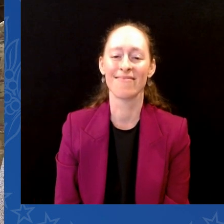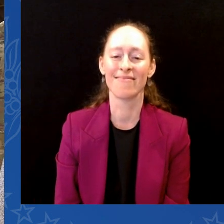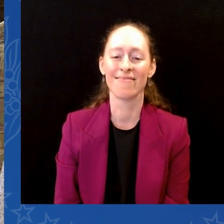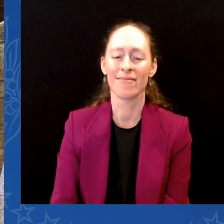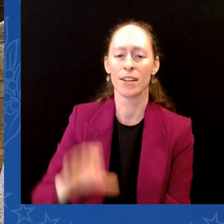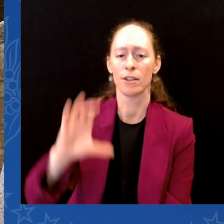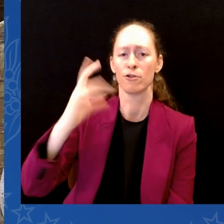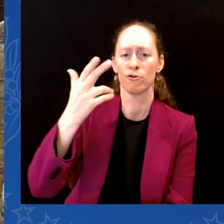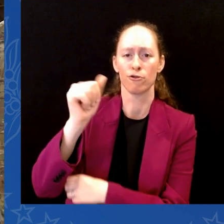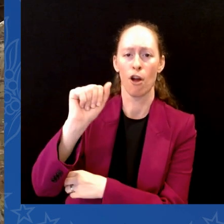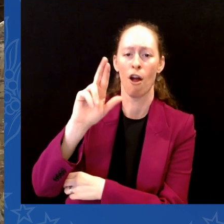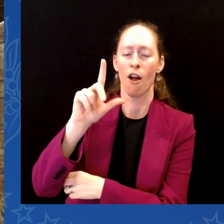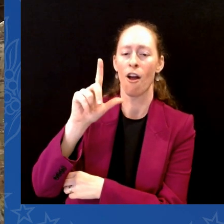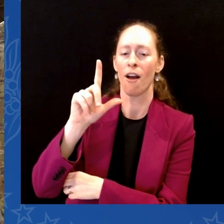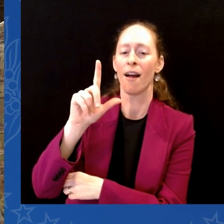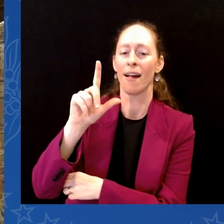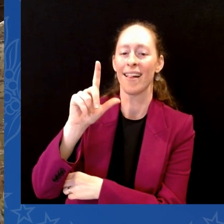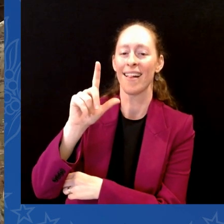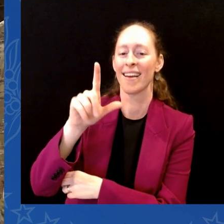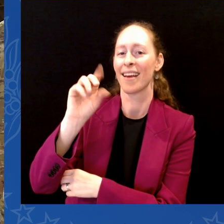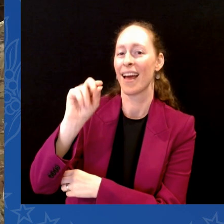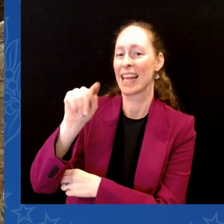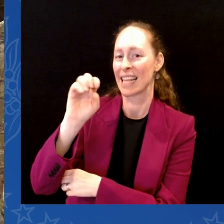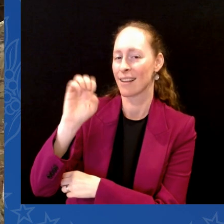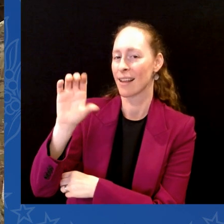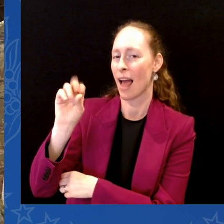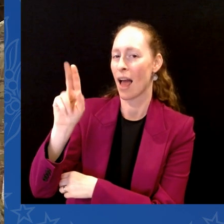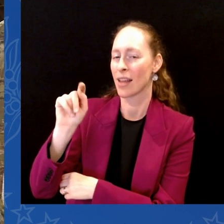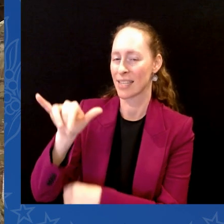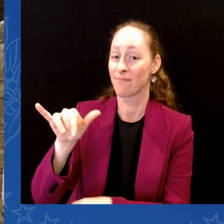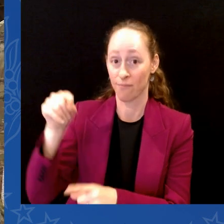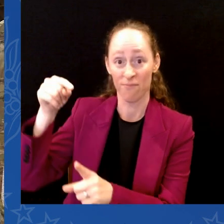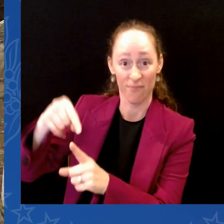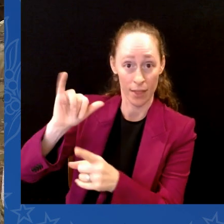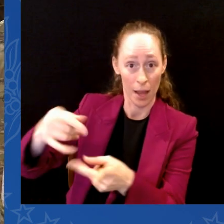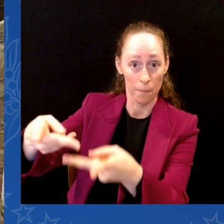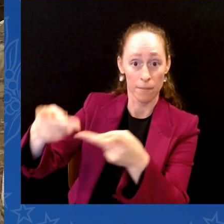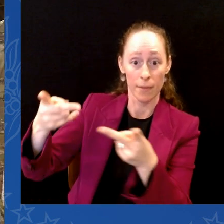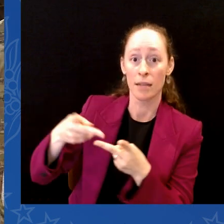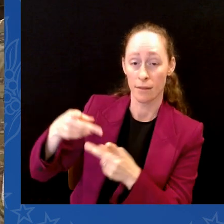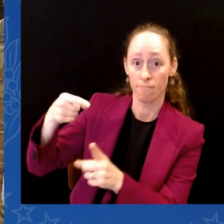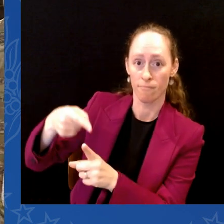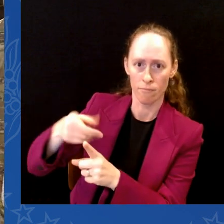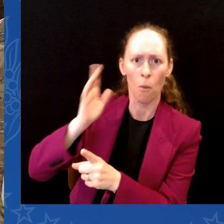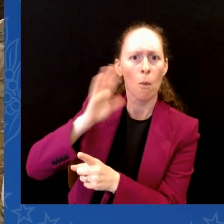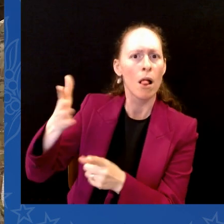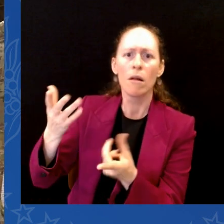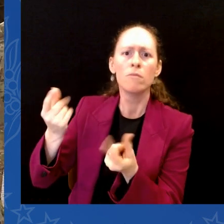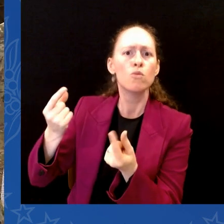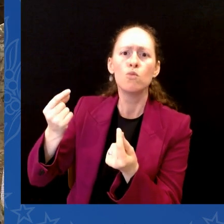He's repositioned their satellites. We now have Internet in all the pods, all the EOC, all the key places,